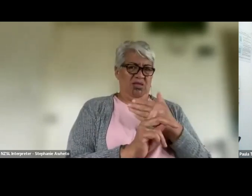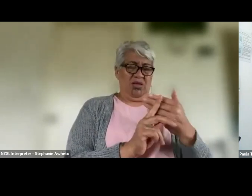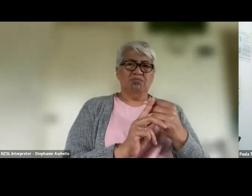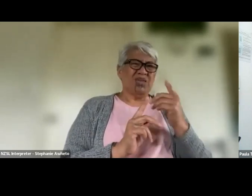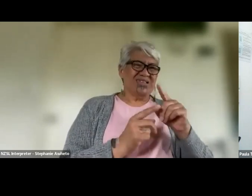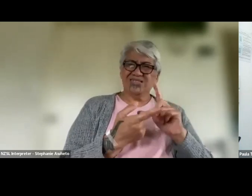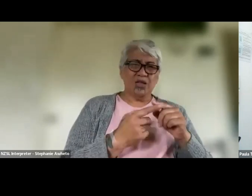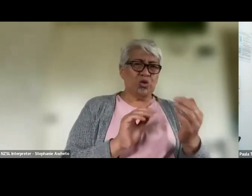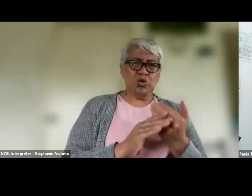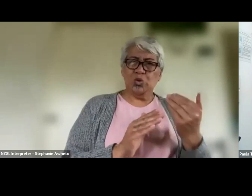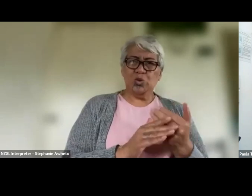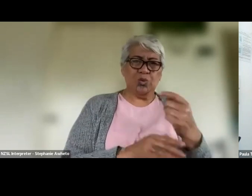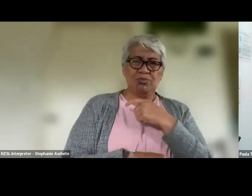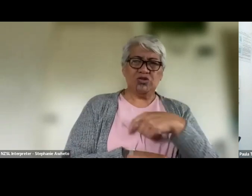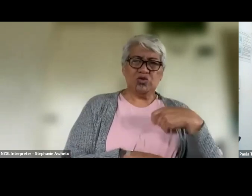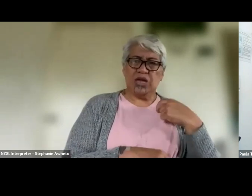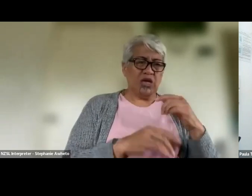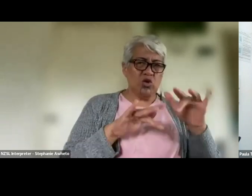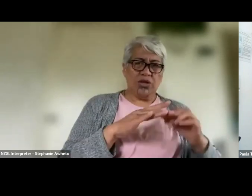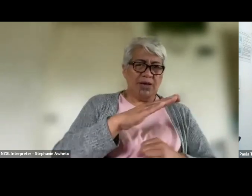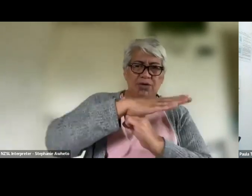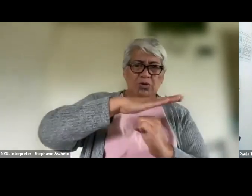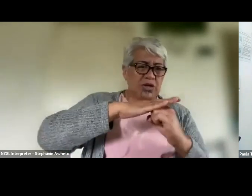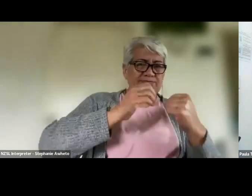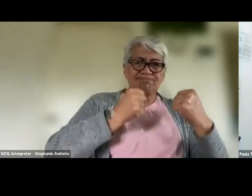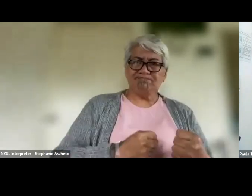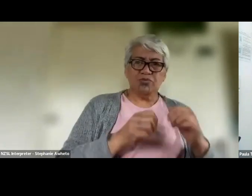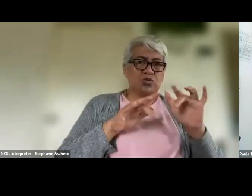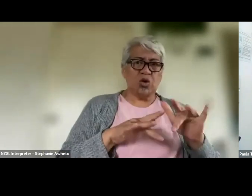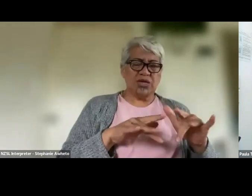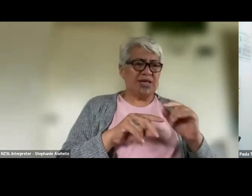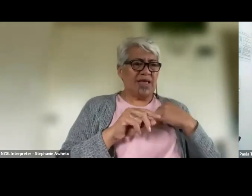still building our foundations and building our functions and ways of operating.